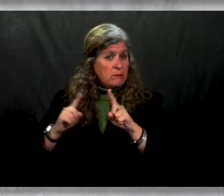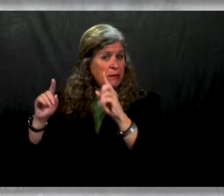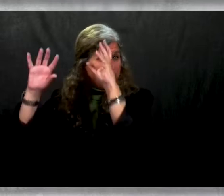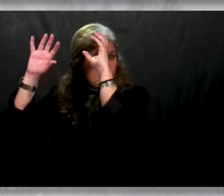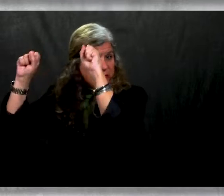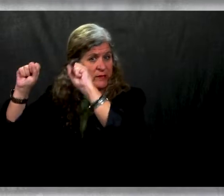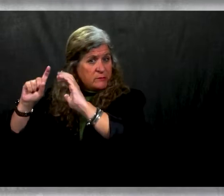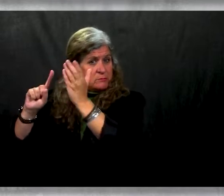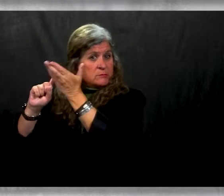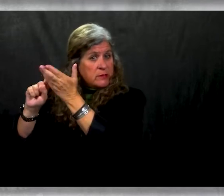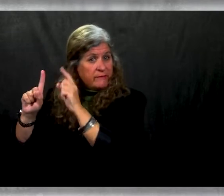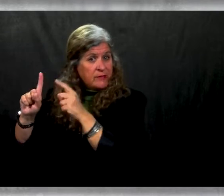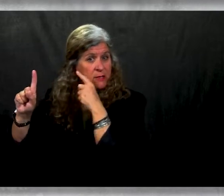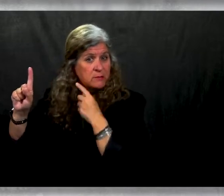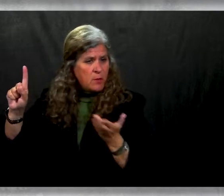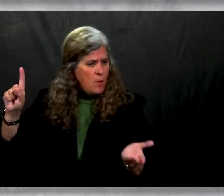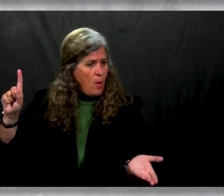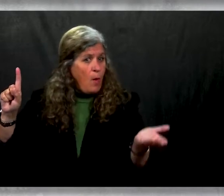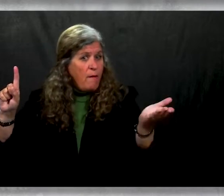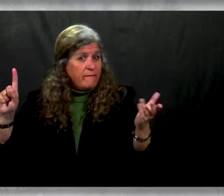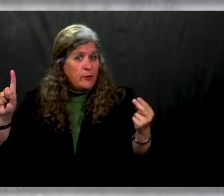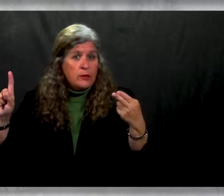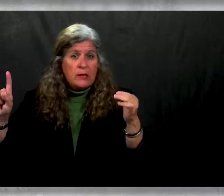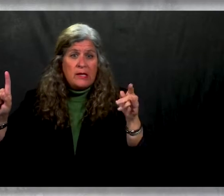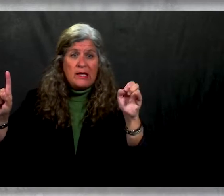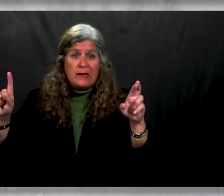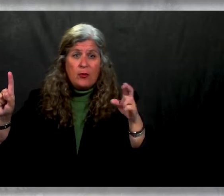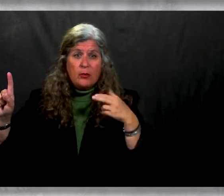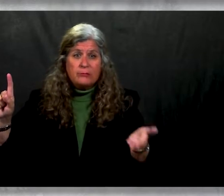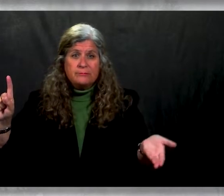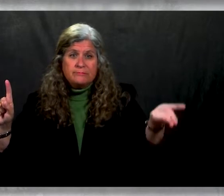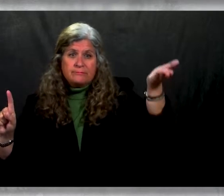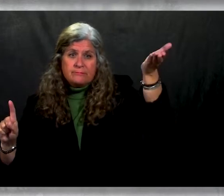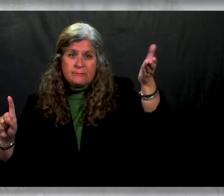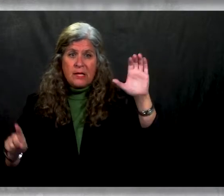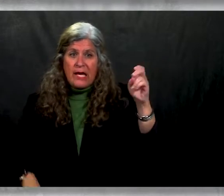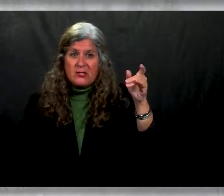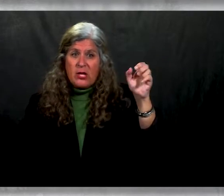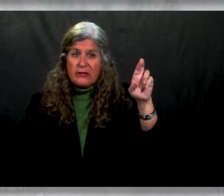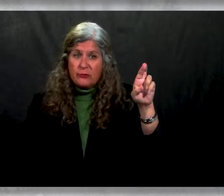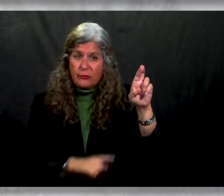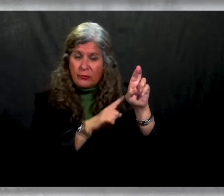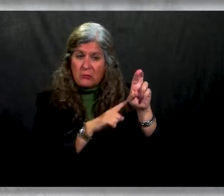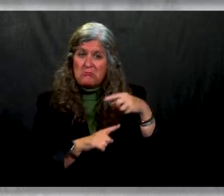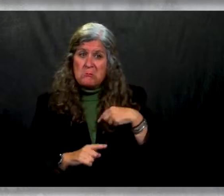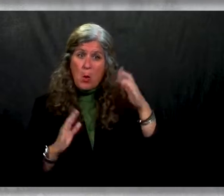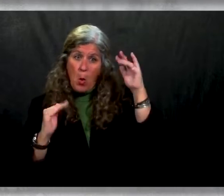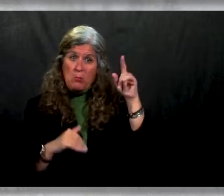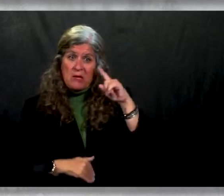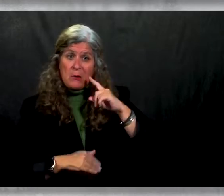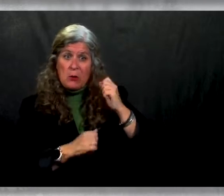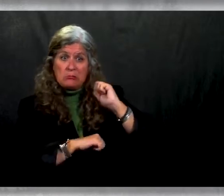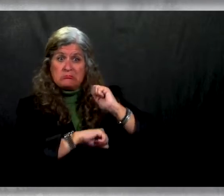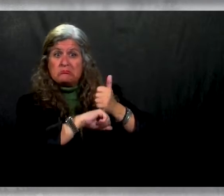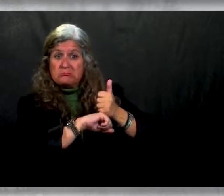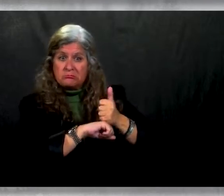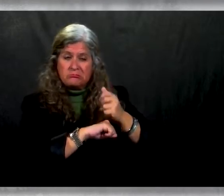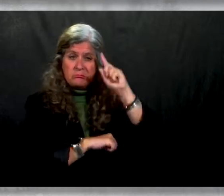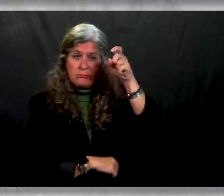to offer him the chancellorship, that is in the hopes that he would build a government and actually have to produce legislation,